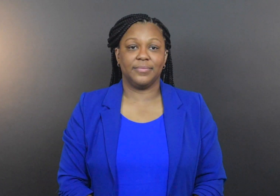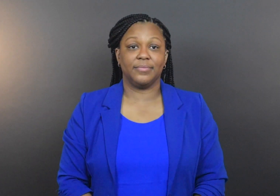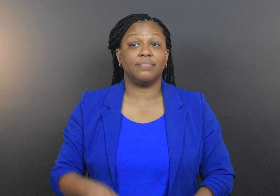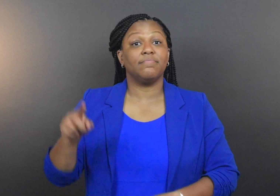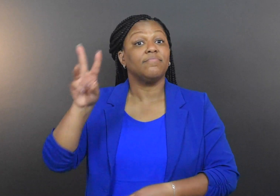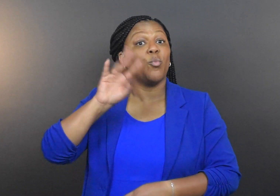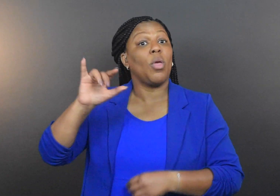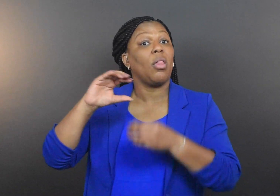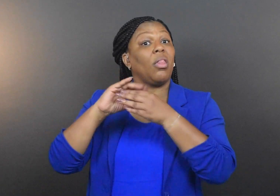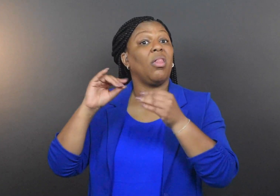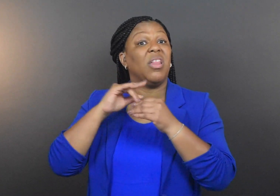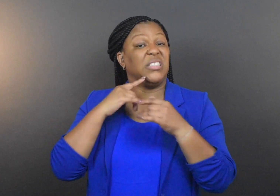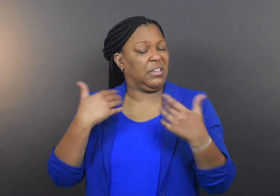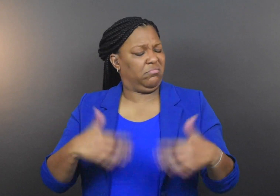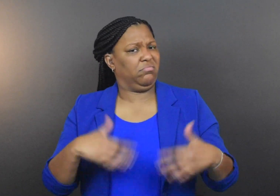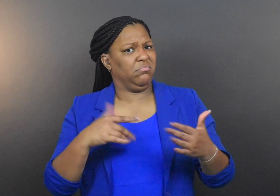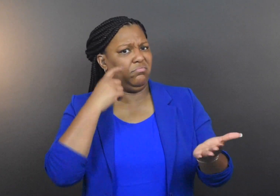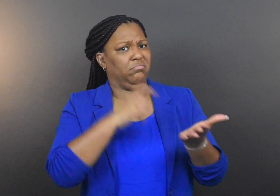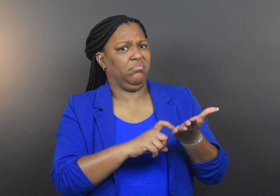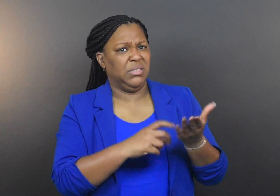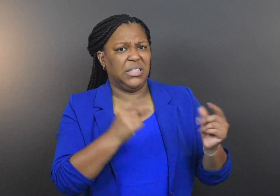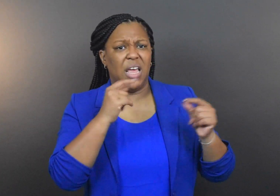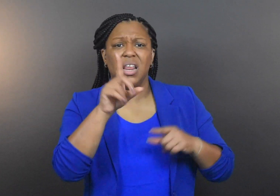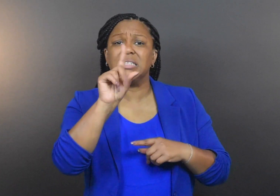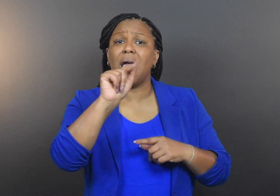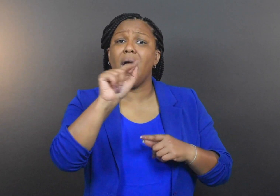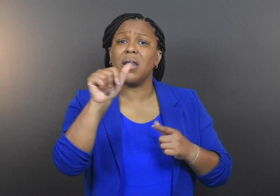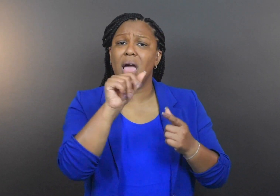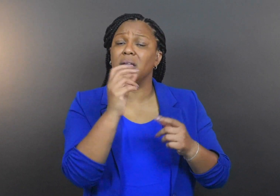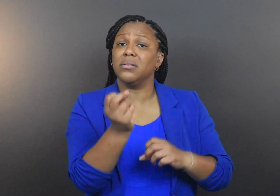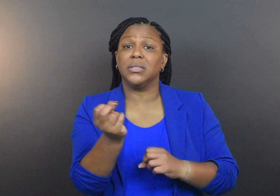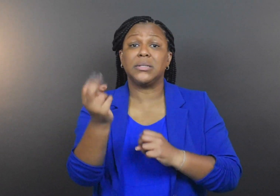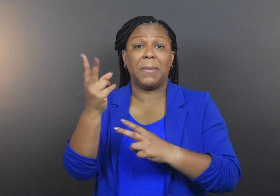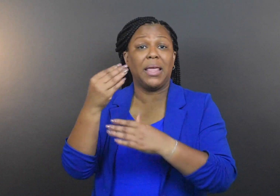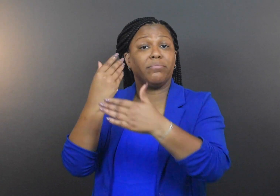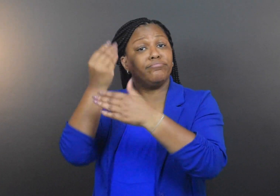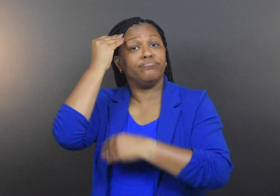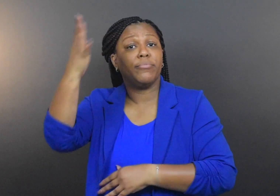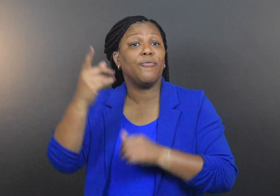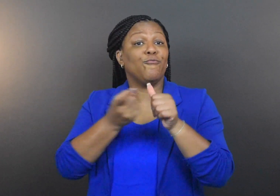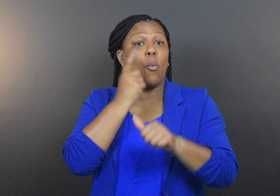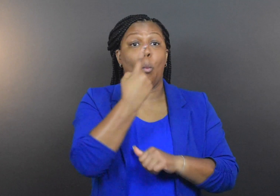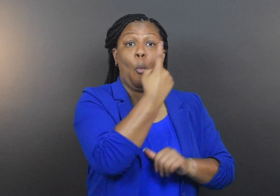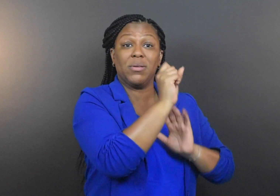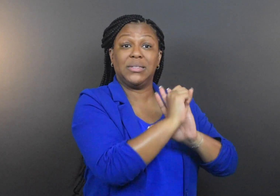“Suddenly, data submitted from one state showed 1,800 infants had died.